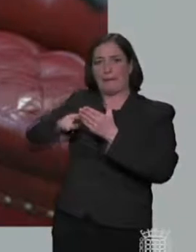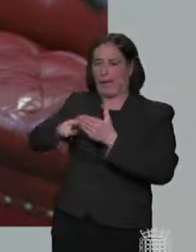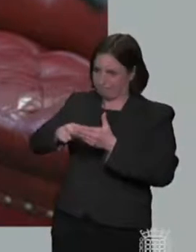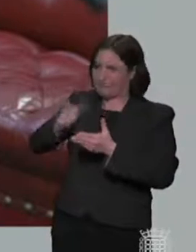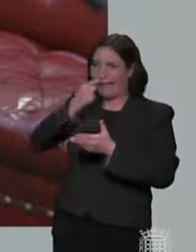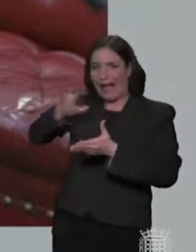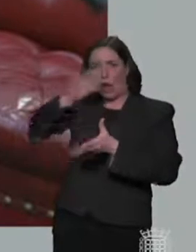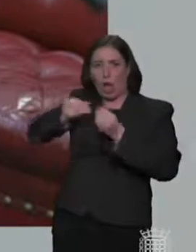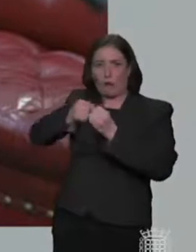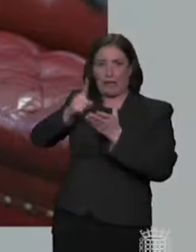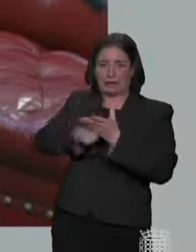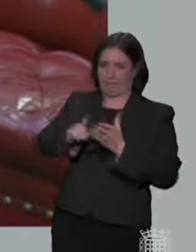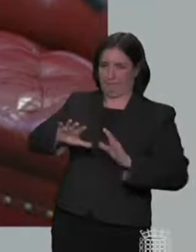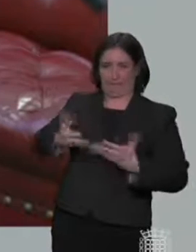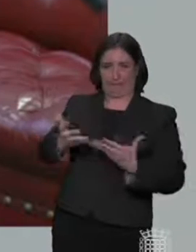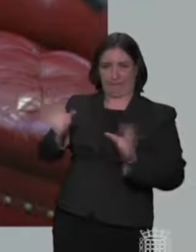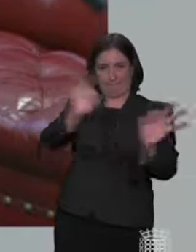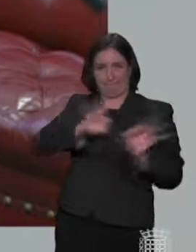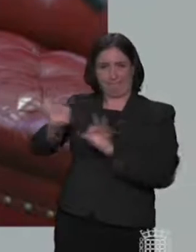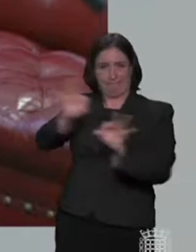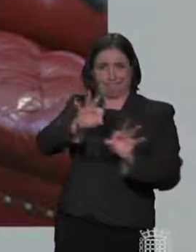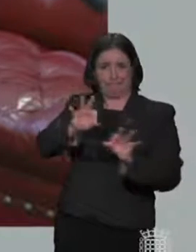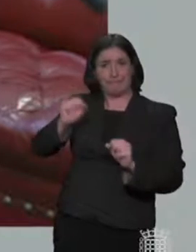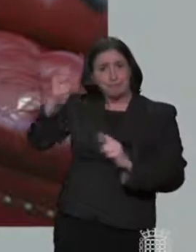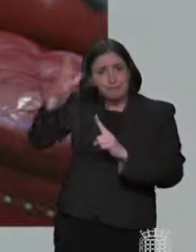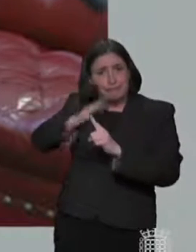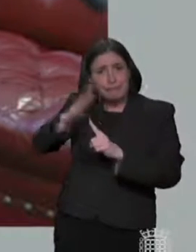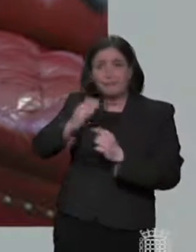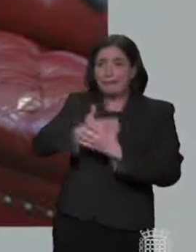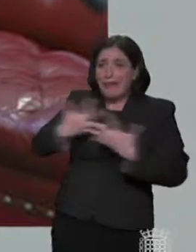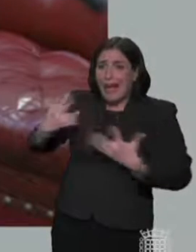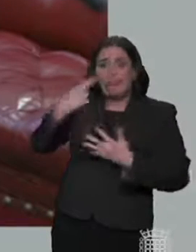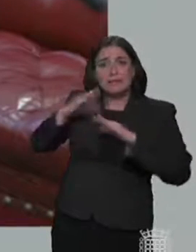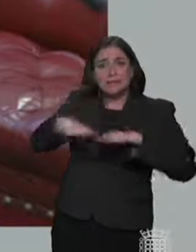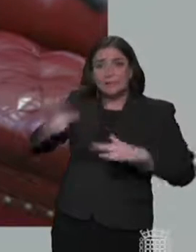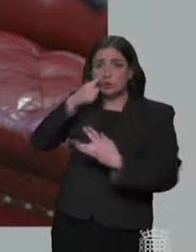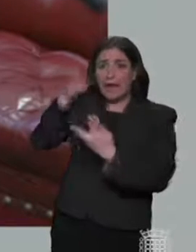increase in the number of deaf children accessing bsl except by legal requirement and she's